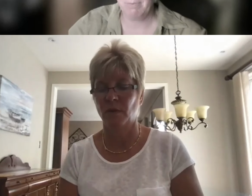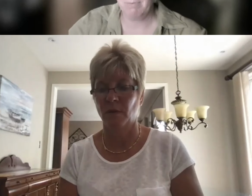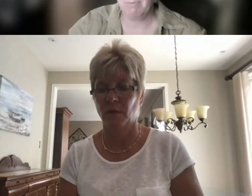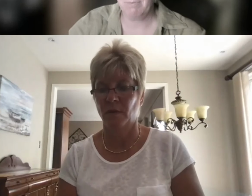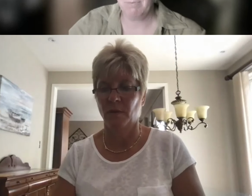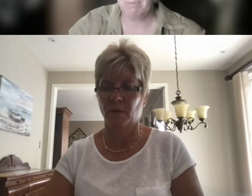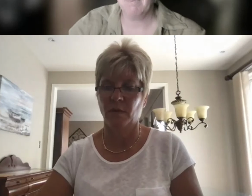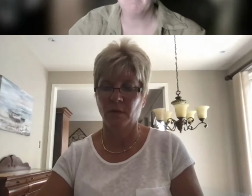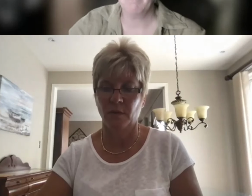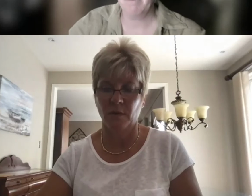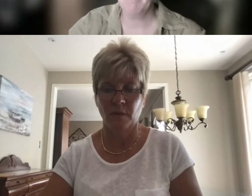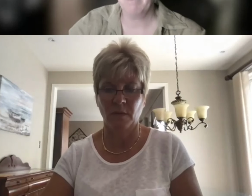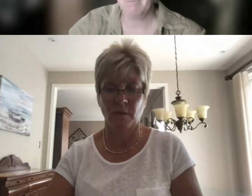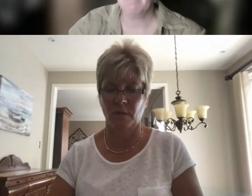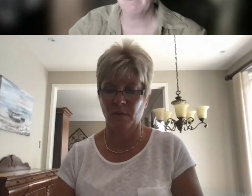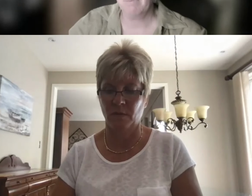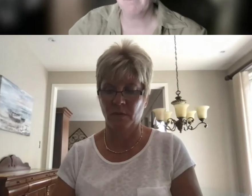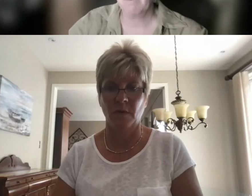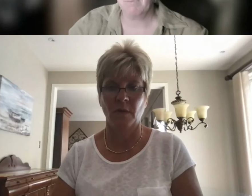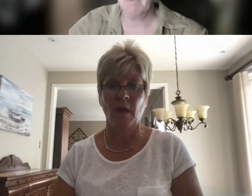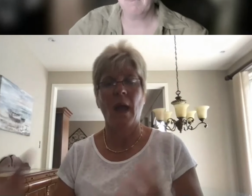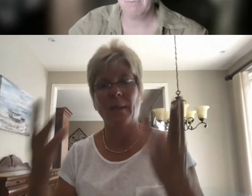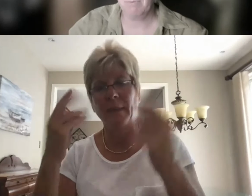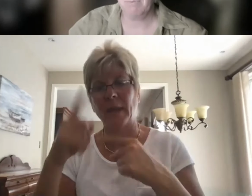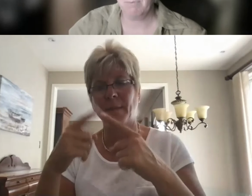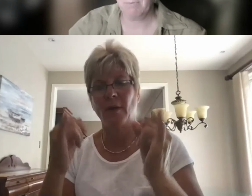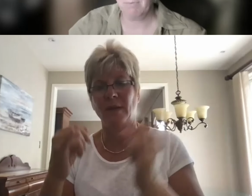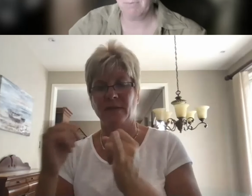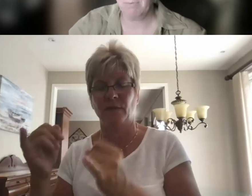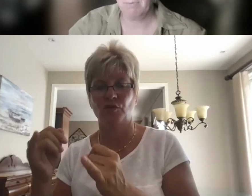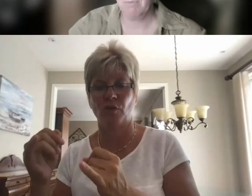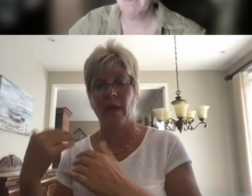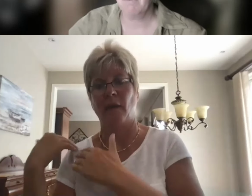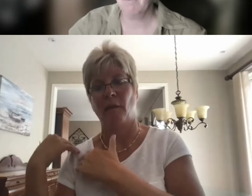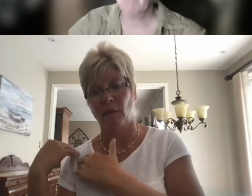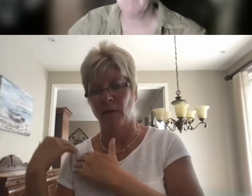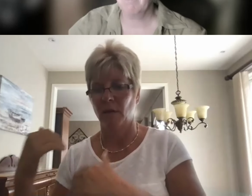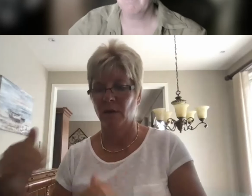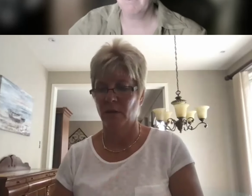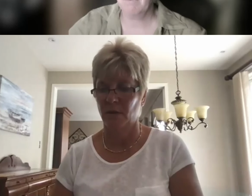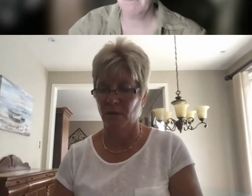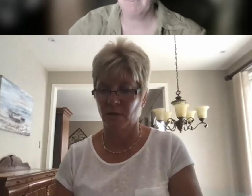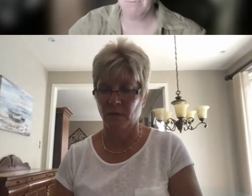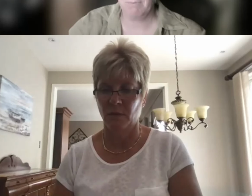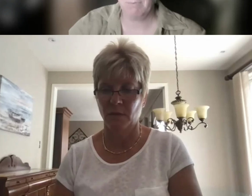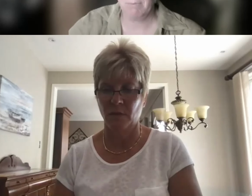on the individually thinking about that specific example. Because we're doing some speaking,